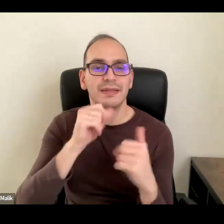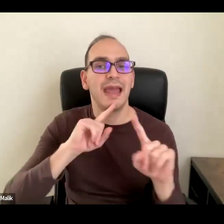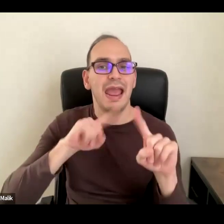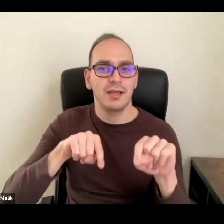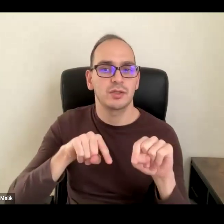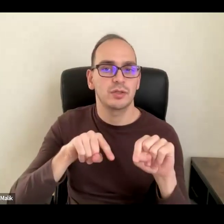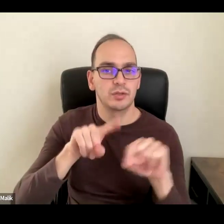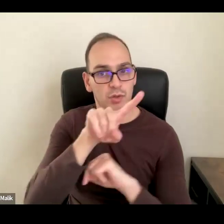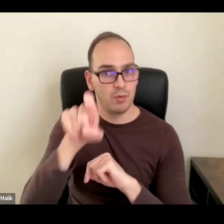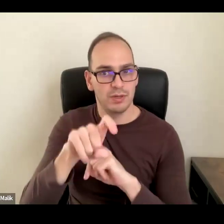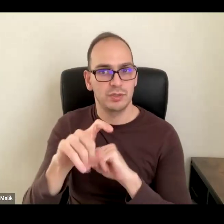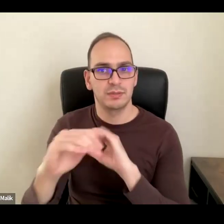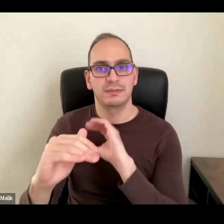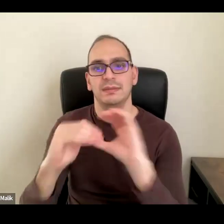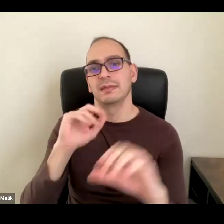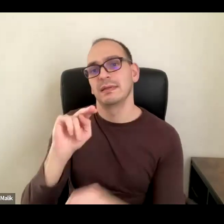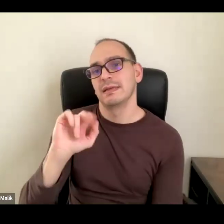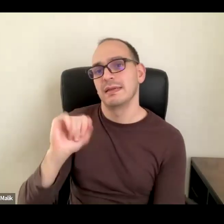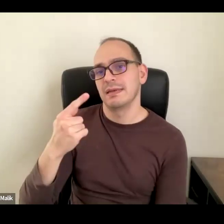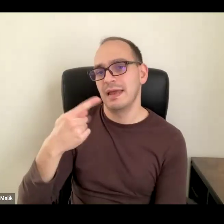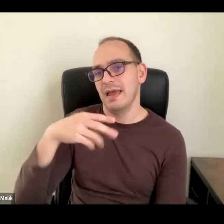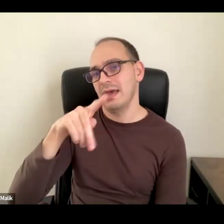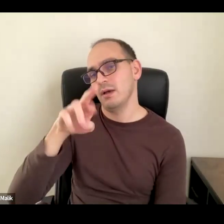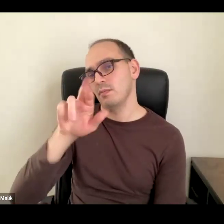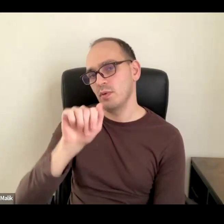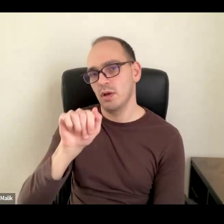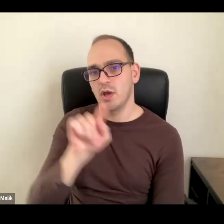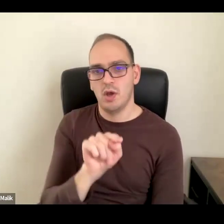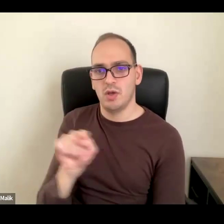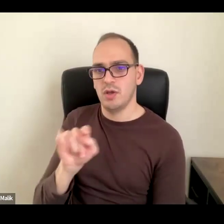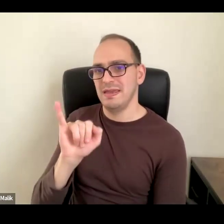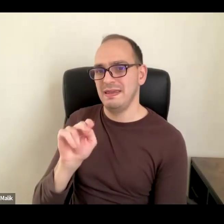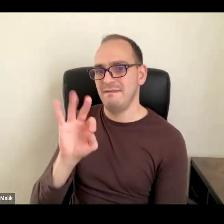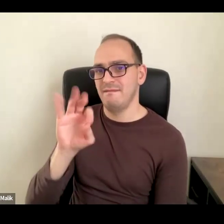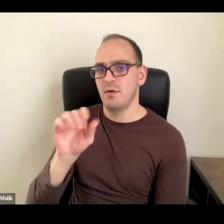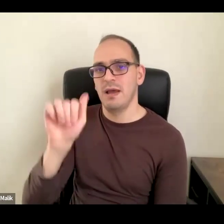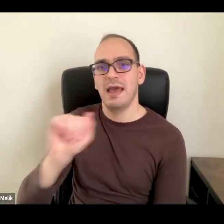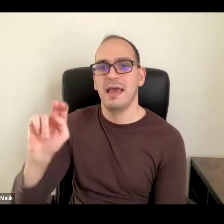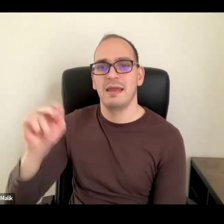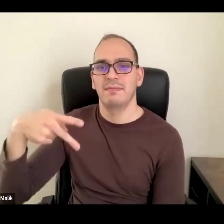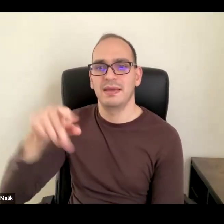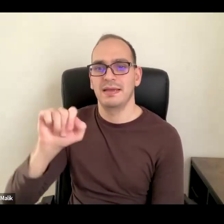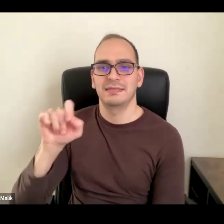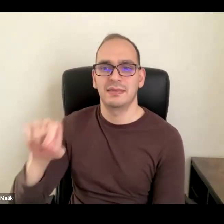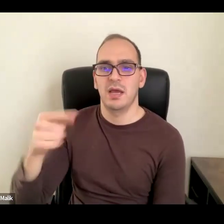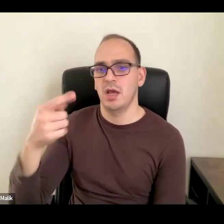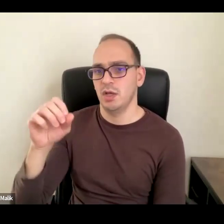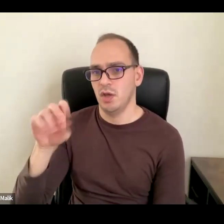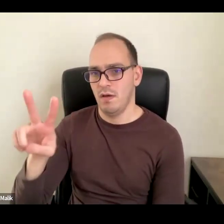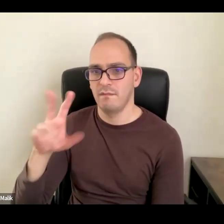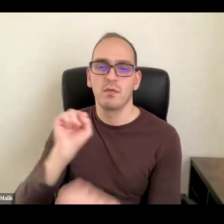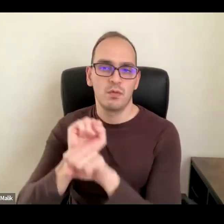us at nagpra_info nps.gov. but we do keep these and we're we're working through with the help